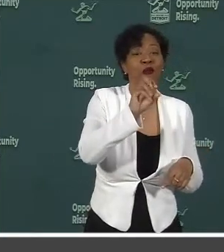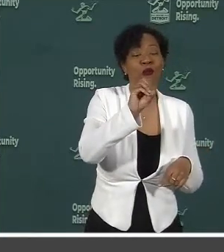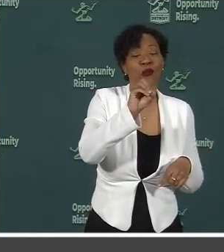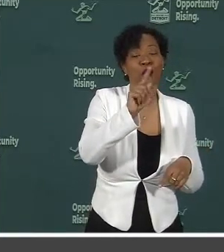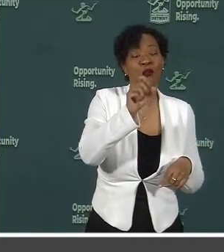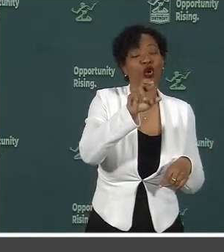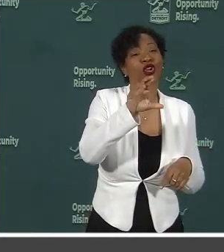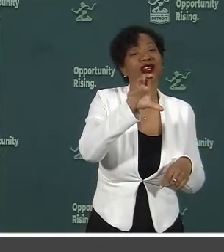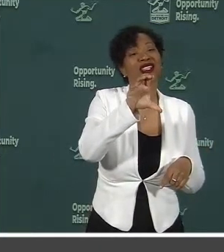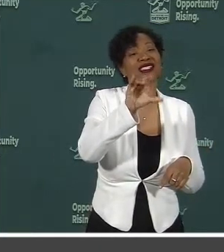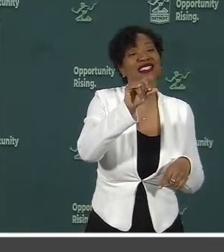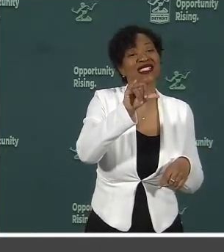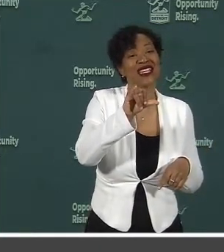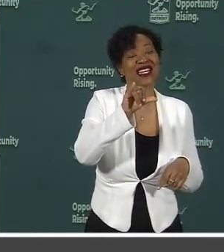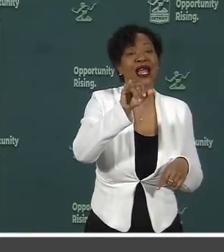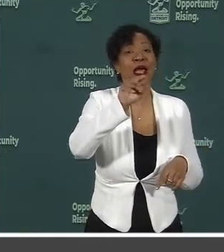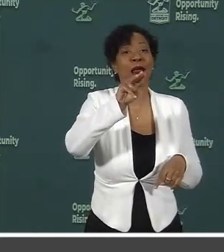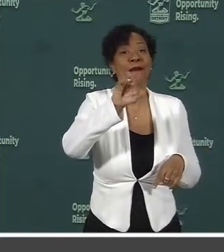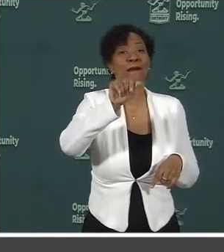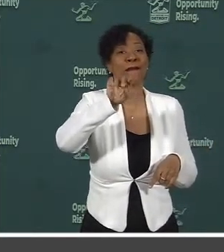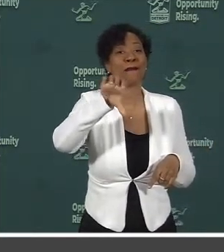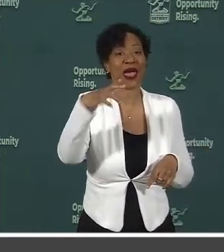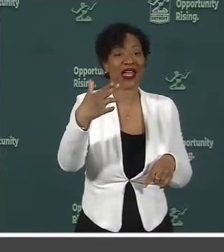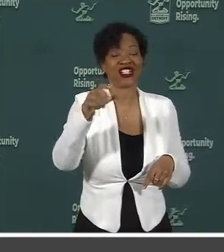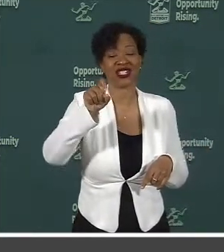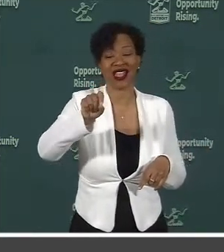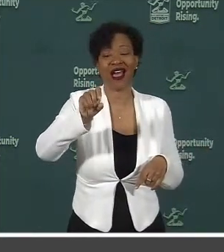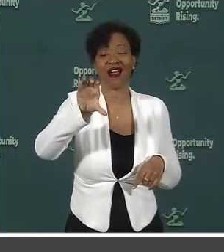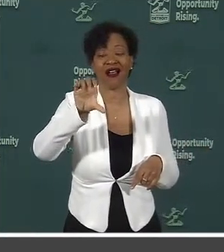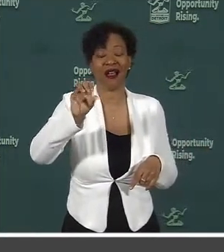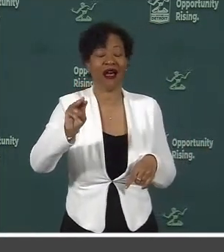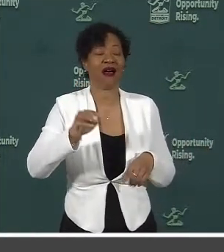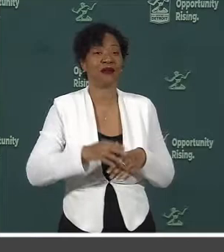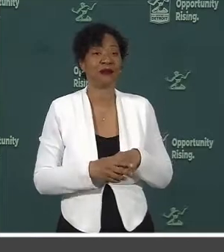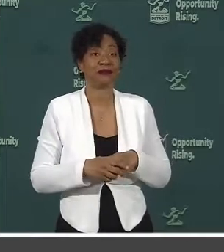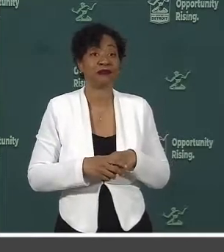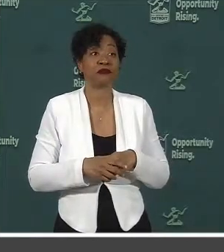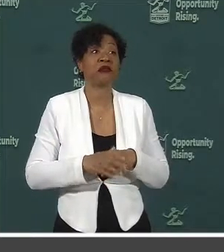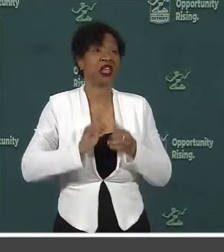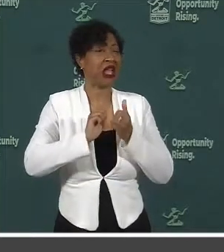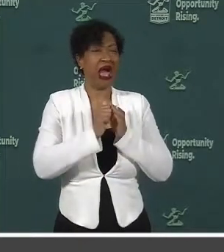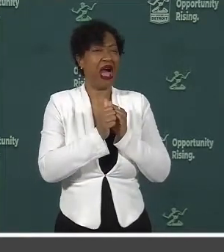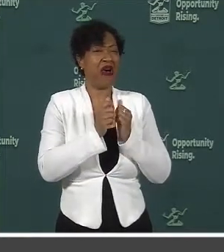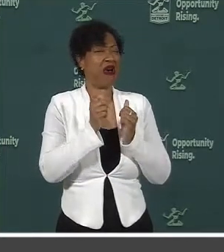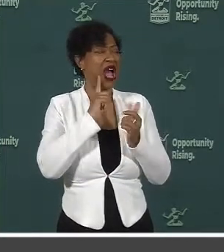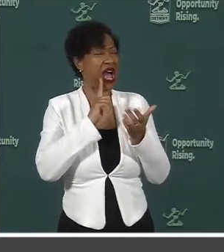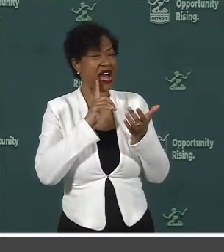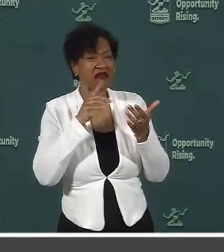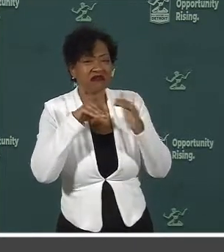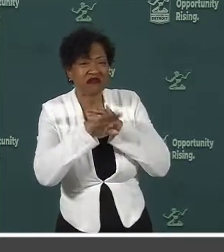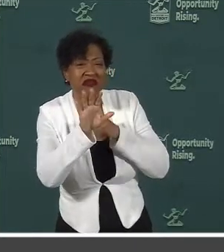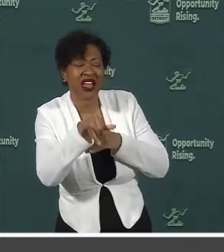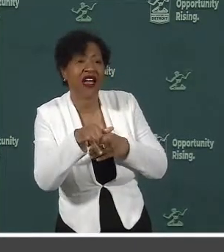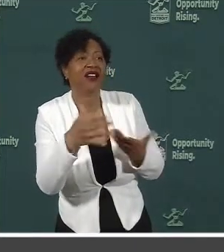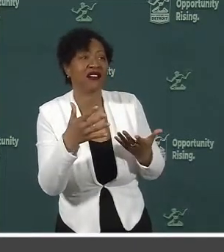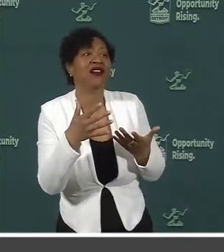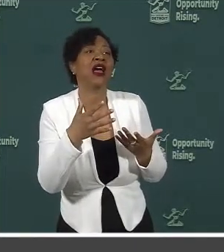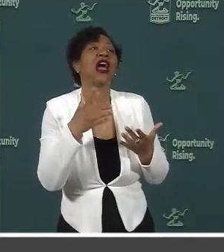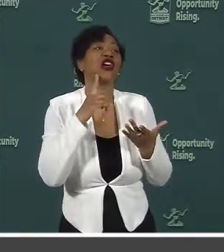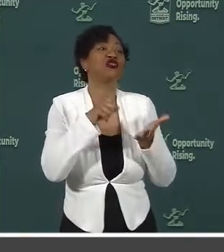DOES THIS ALL WORK I JUST WANT TO SHOW YOU A STORY OF INDIA JACKSON SHE COULD BE ANYBODY IN